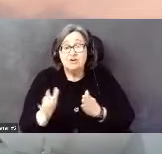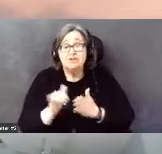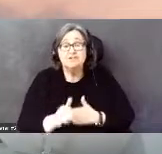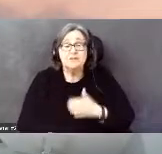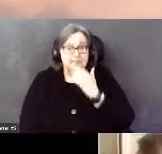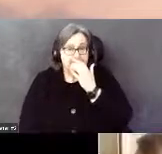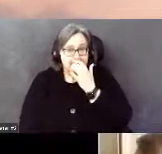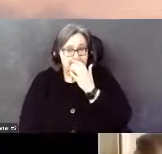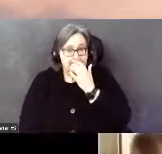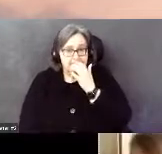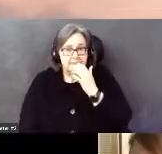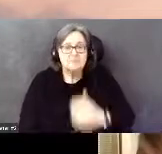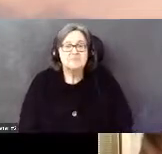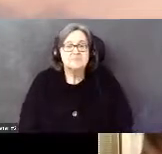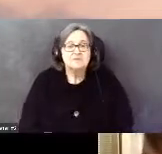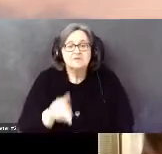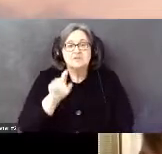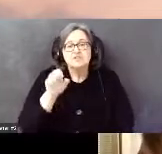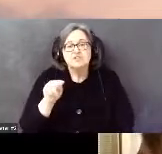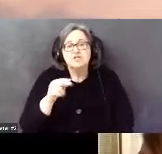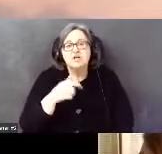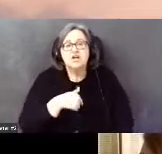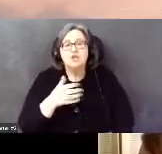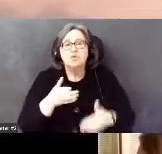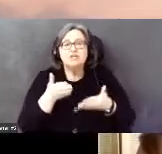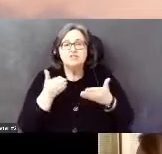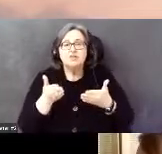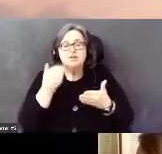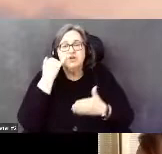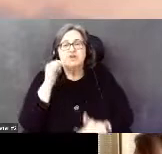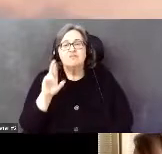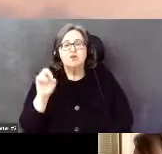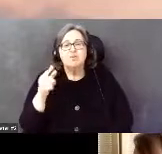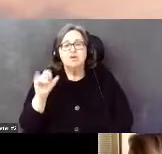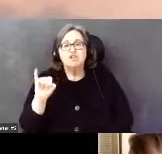Yeah. Liz I was just going to suggest if Reggie wanted to start. I think you popped